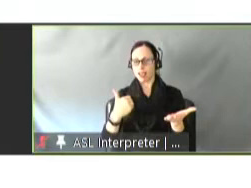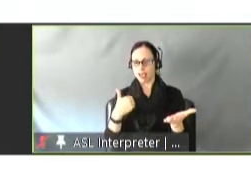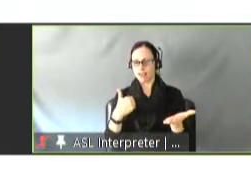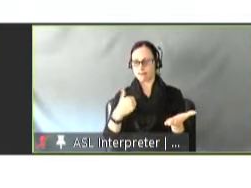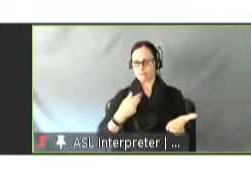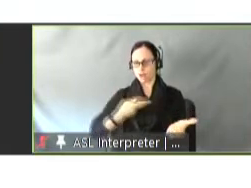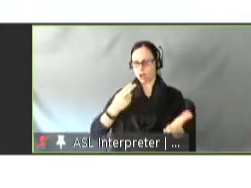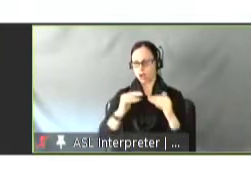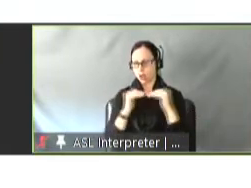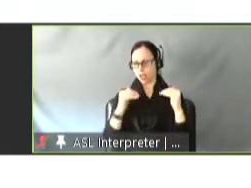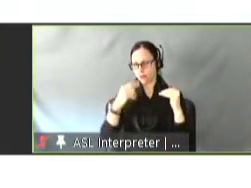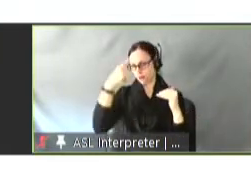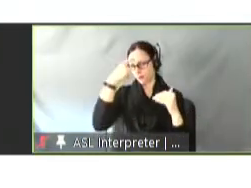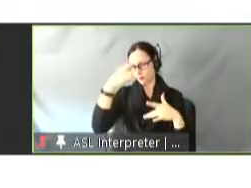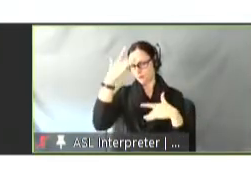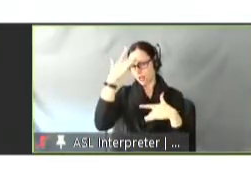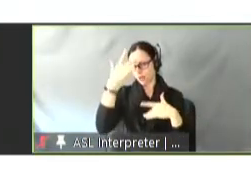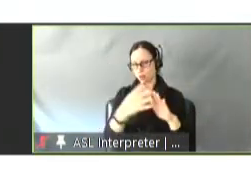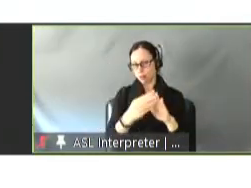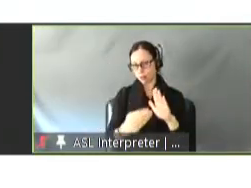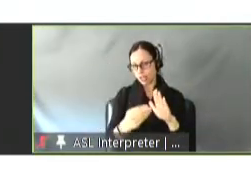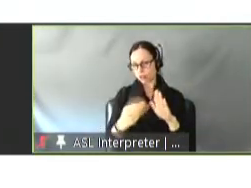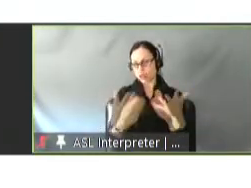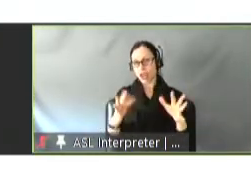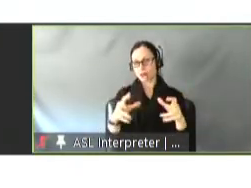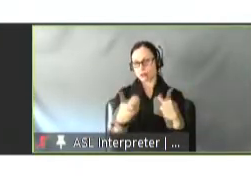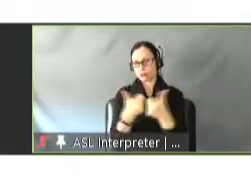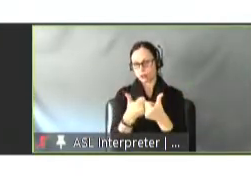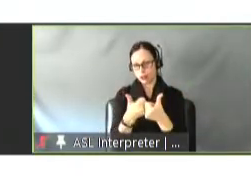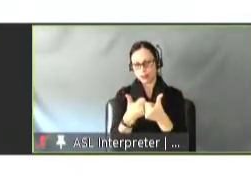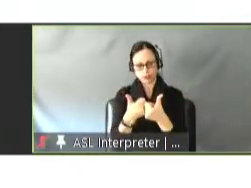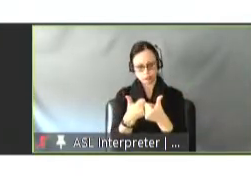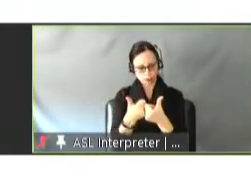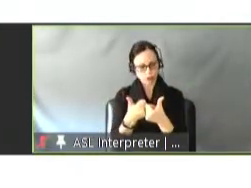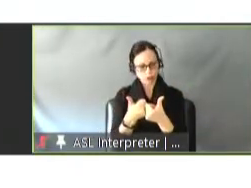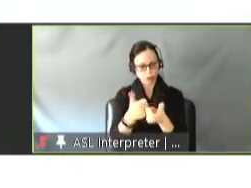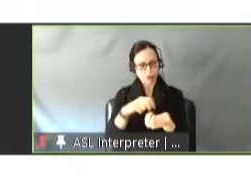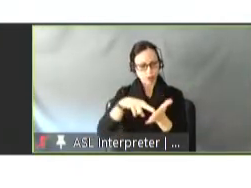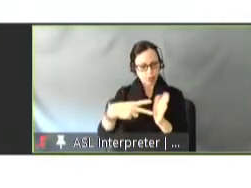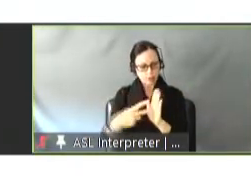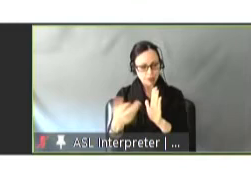viral replication following that challenge, which goes, obviously, to say that they were protected